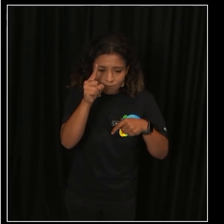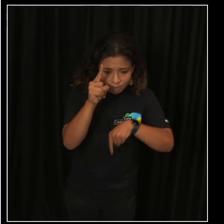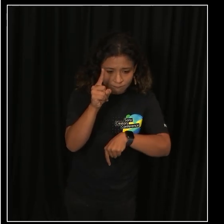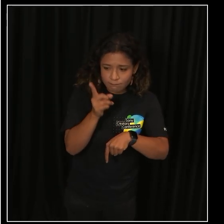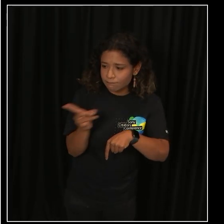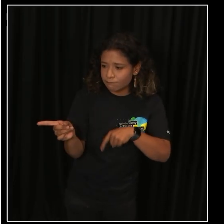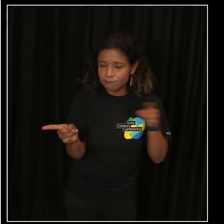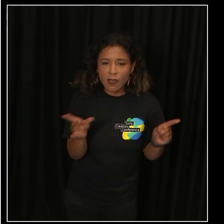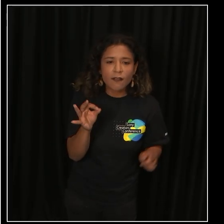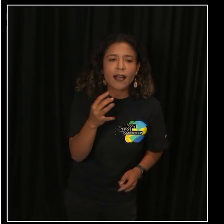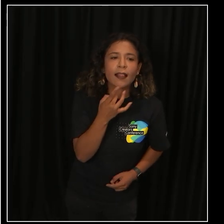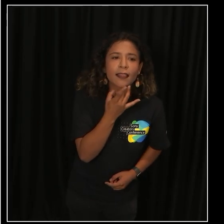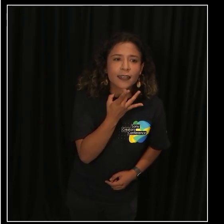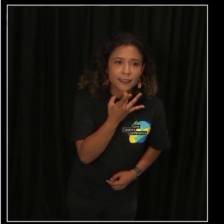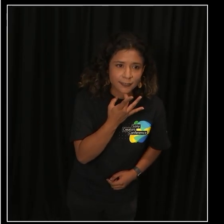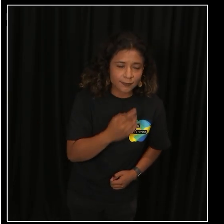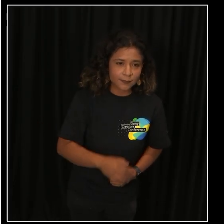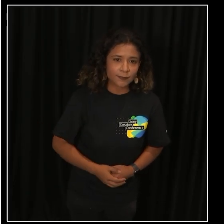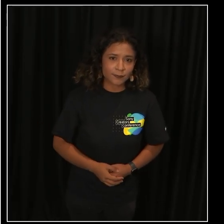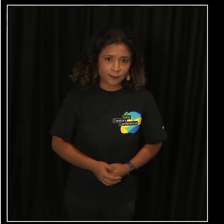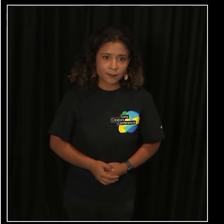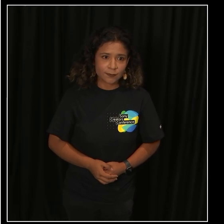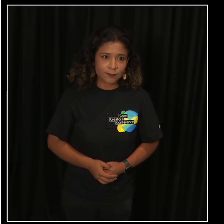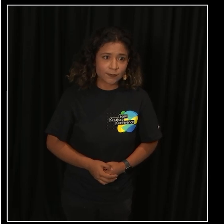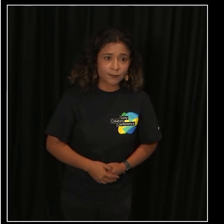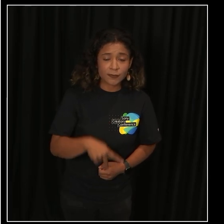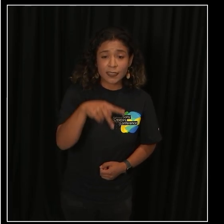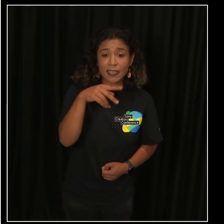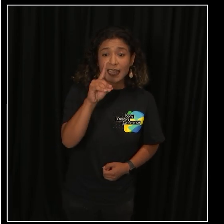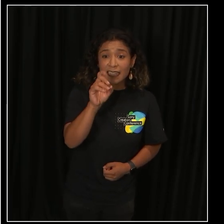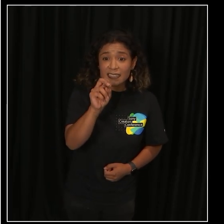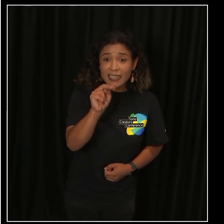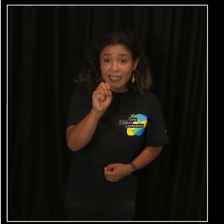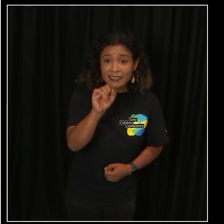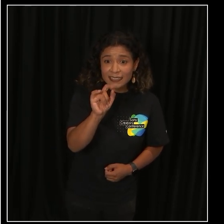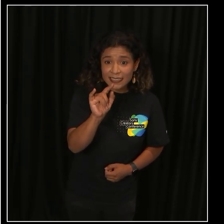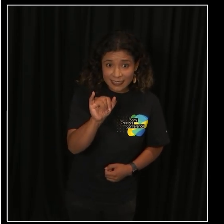Particle and density affects the scattering and absorption coefficients.